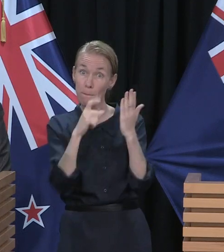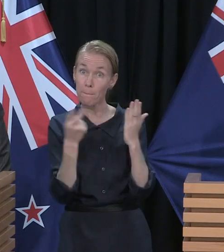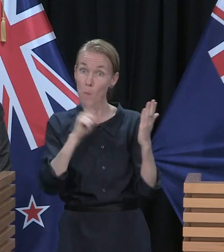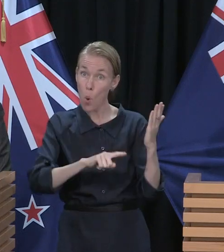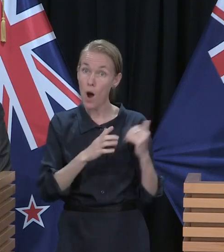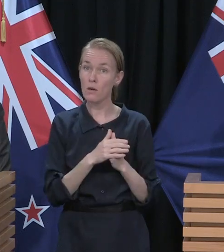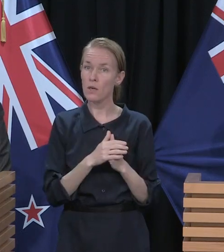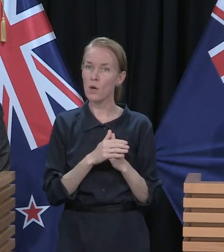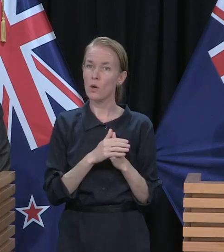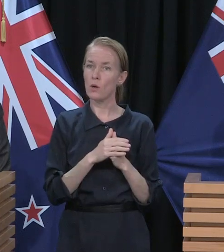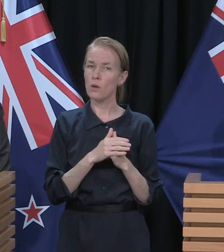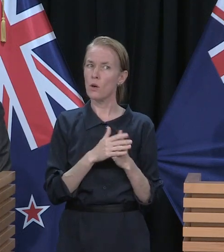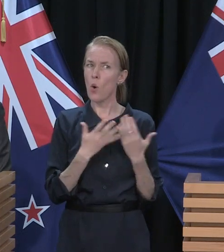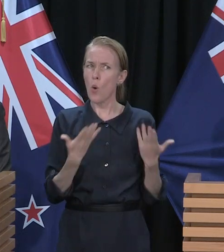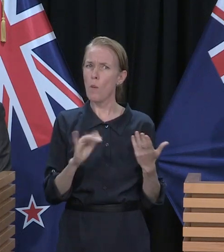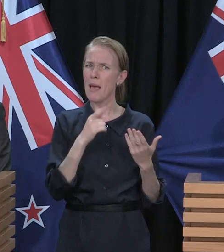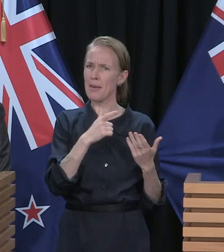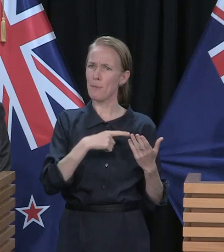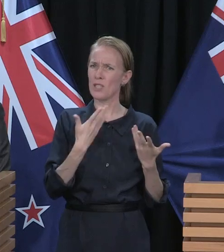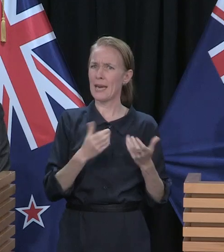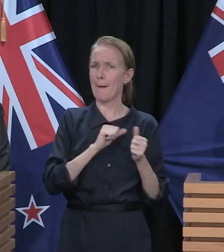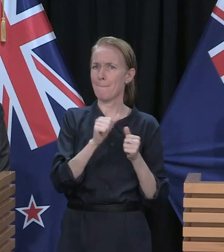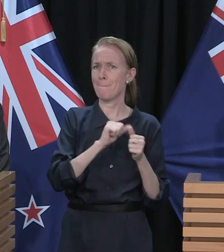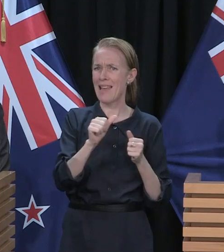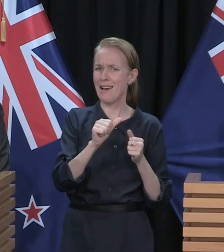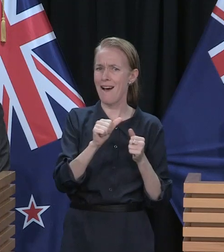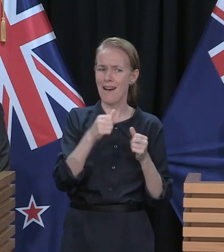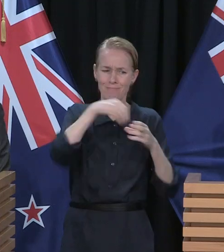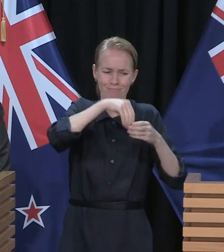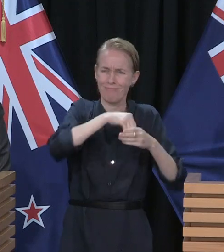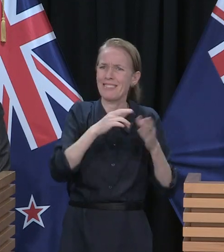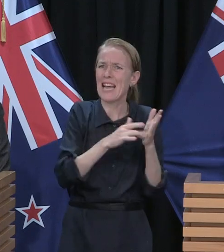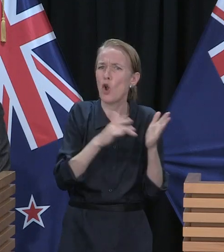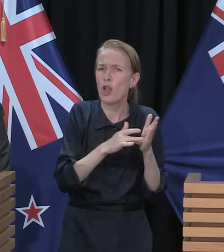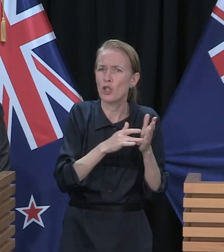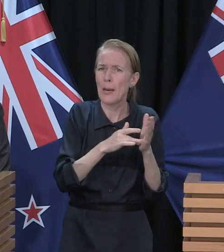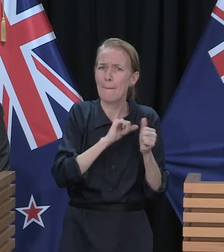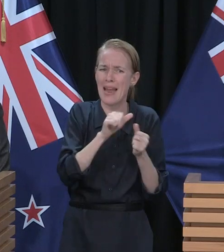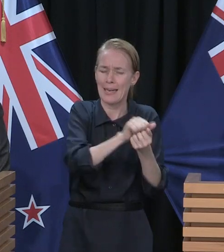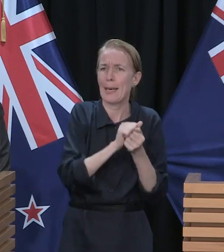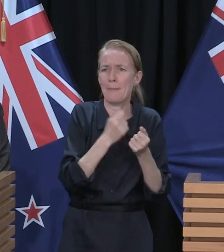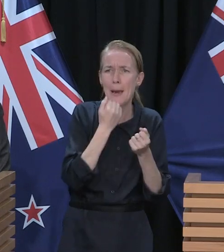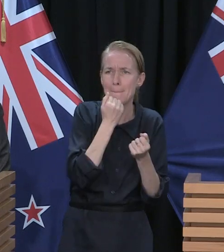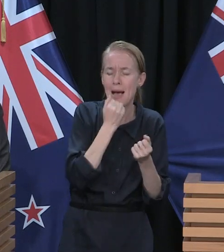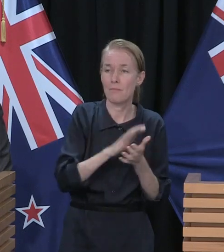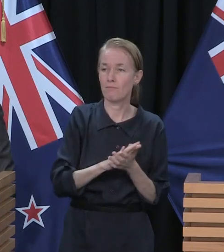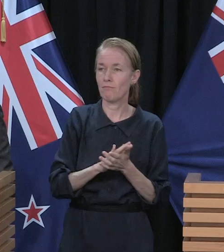was there something in the update that meant we're getting more re reliable